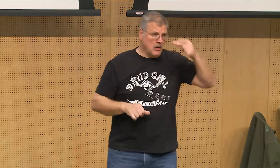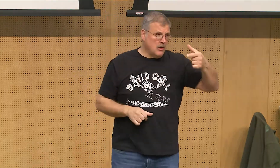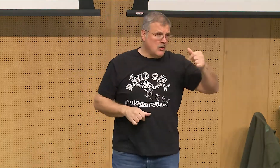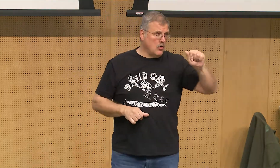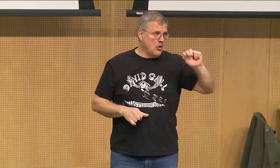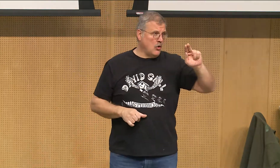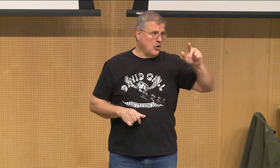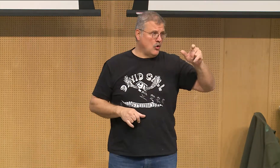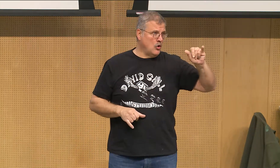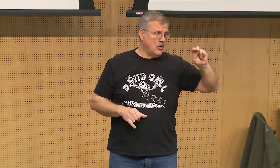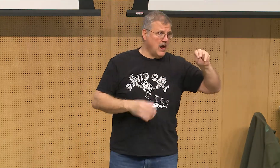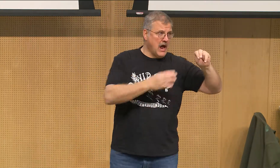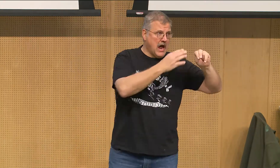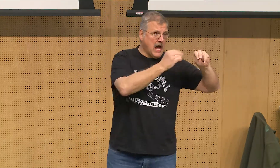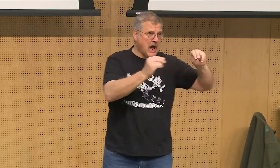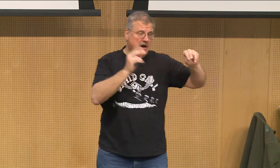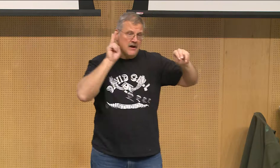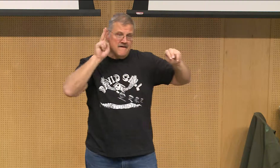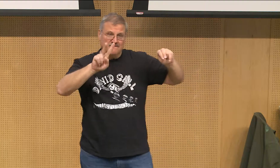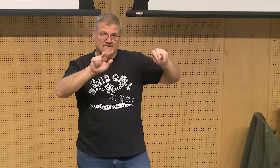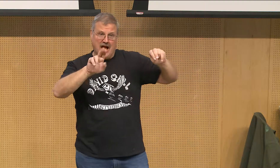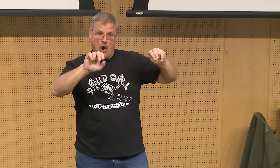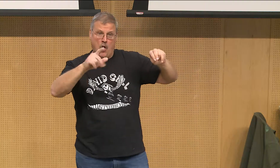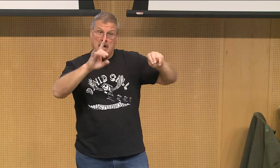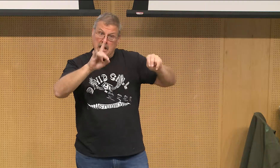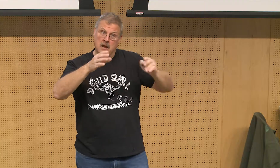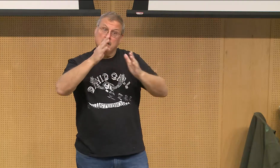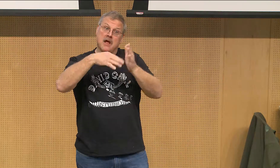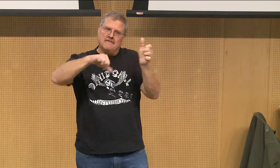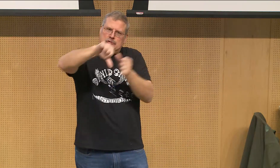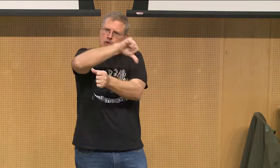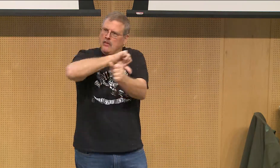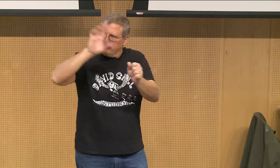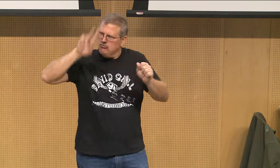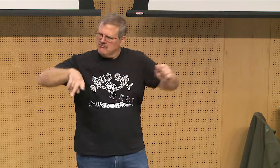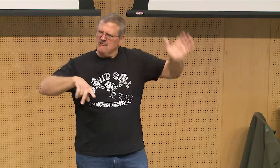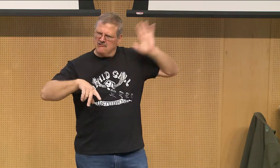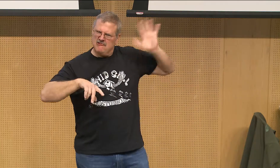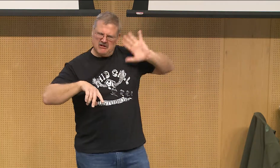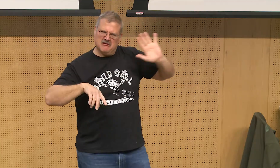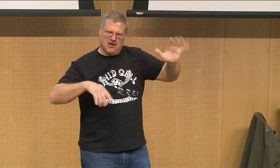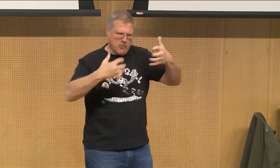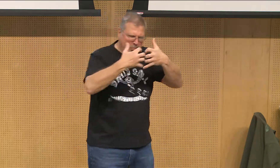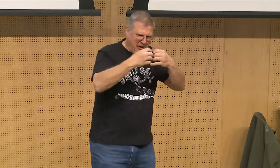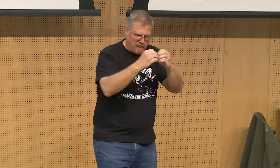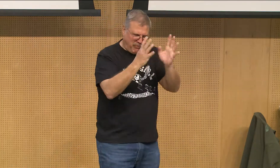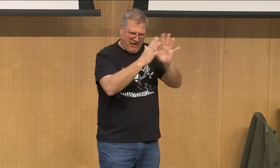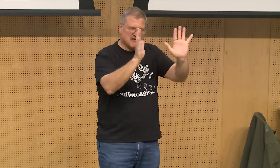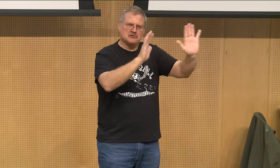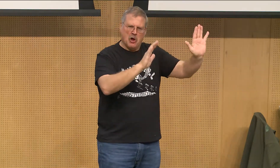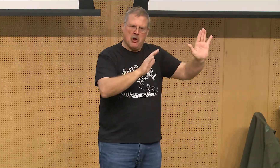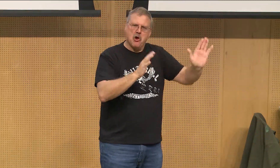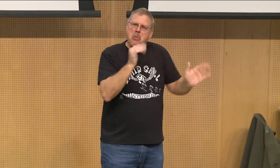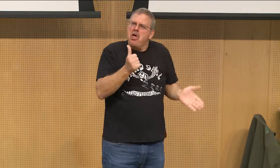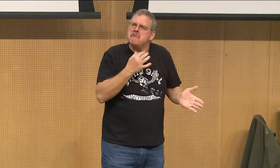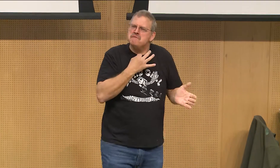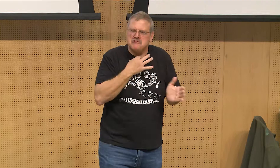Gaugin and Van Gogh knew each other when they were artists, so I was wondering what it would look like